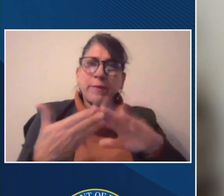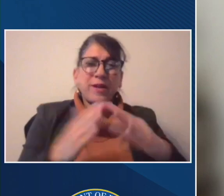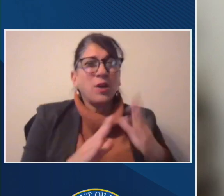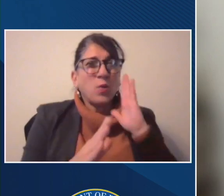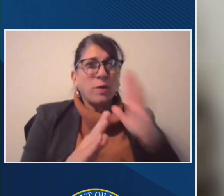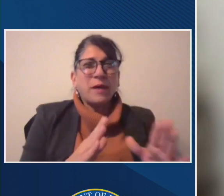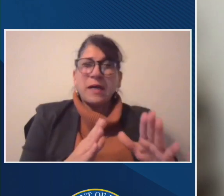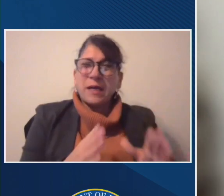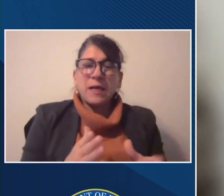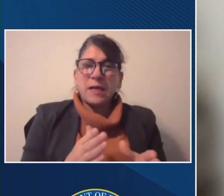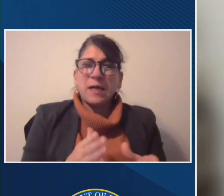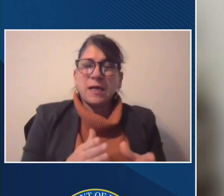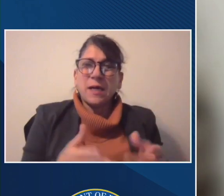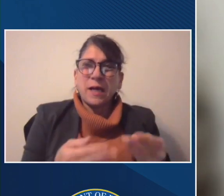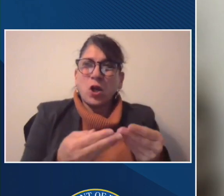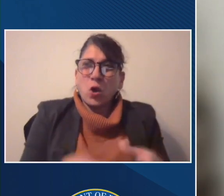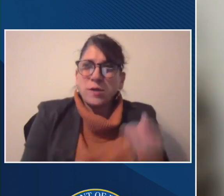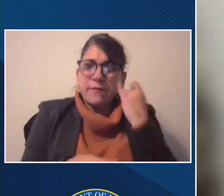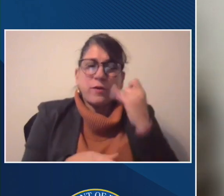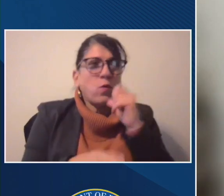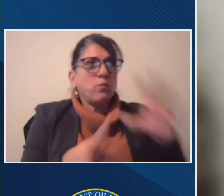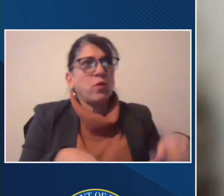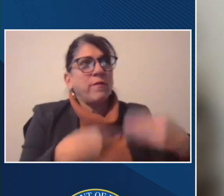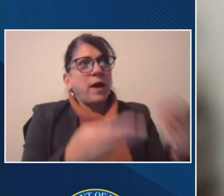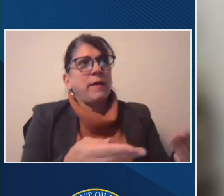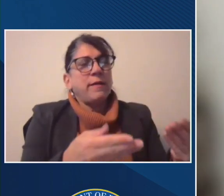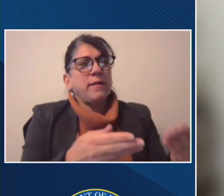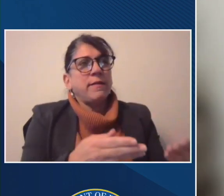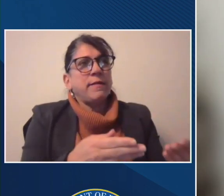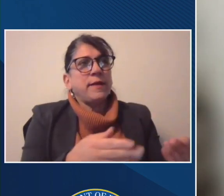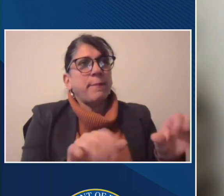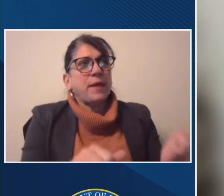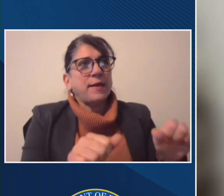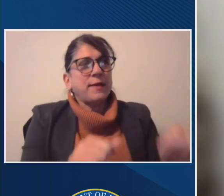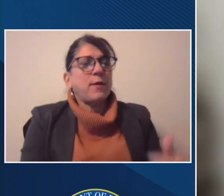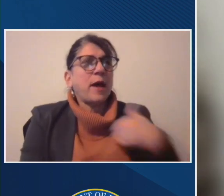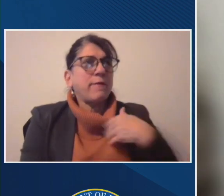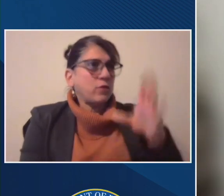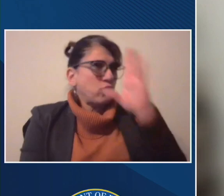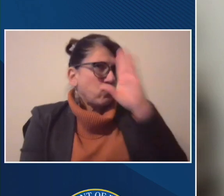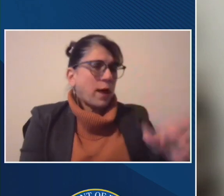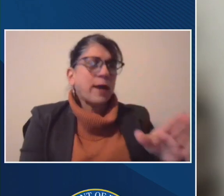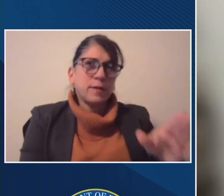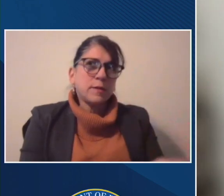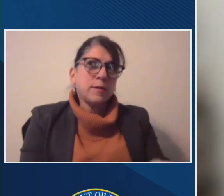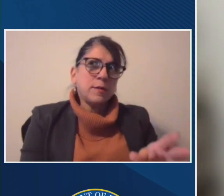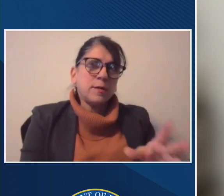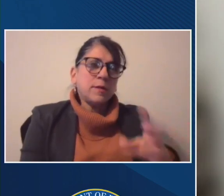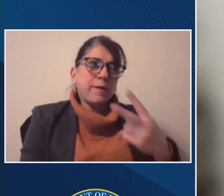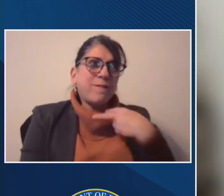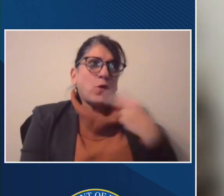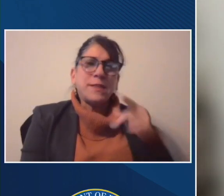again, the ability to have a direct voice on this matter and be represented in this process through civil rights perspective.